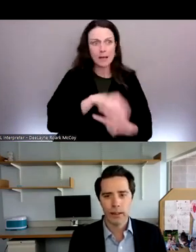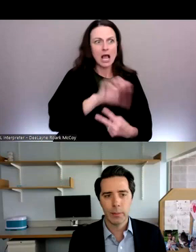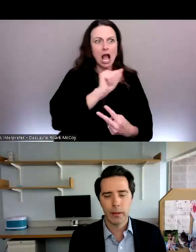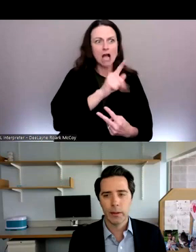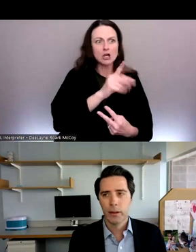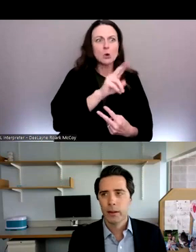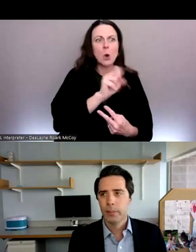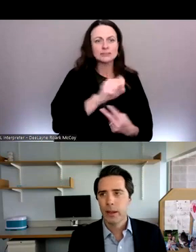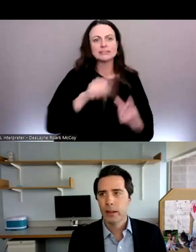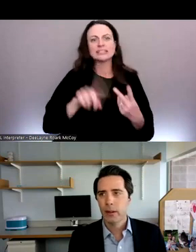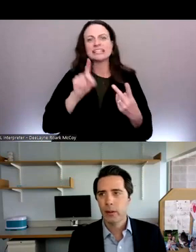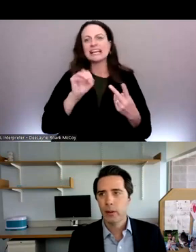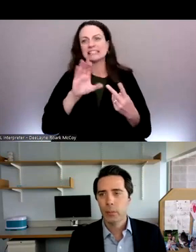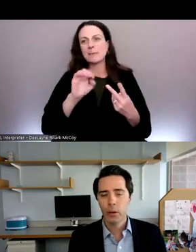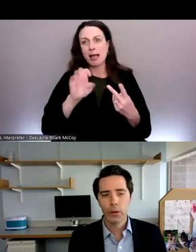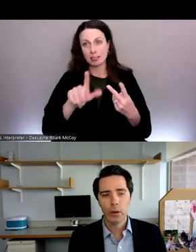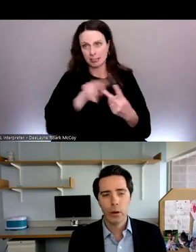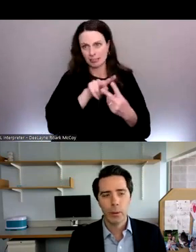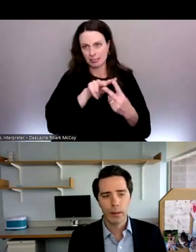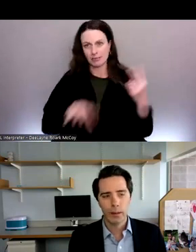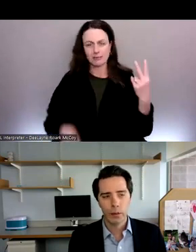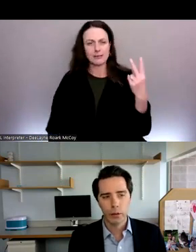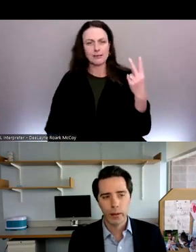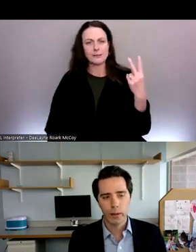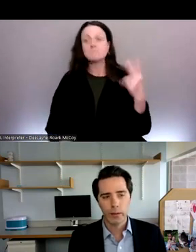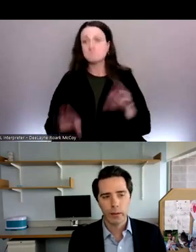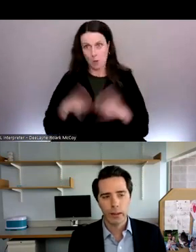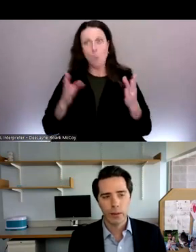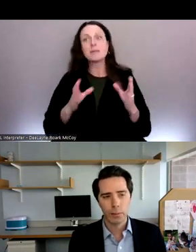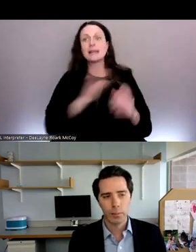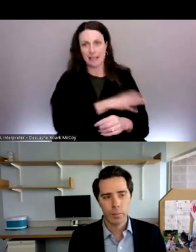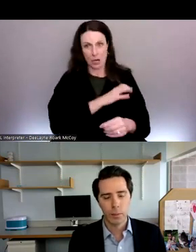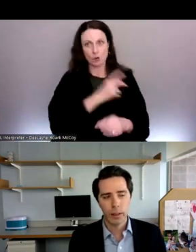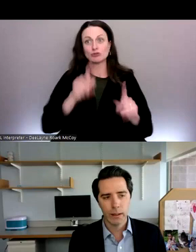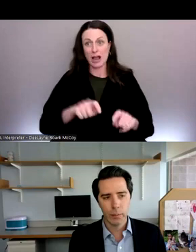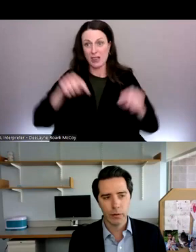is decibel and they're both opening